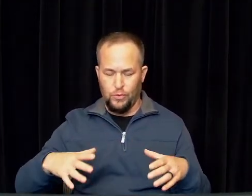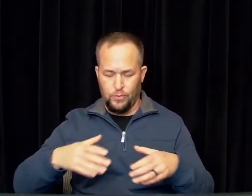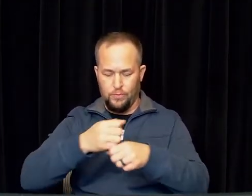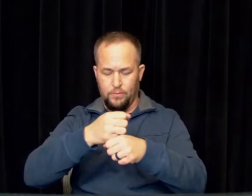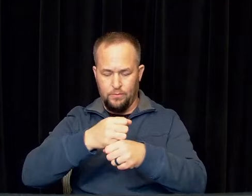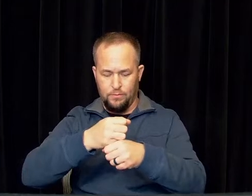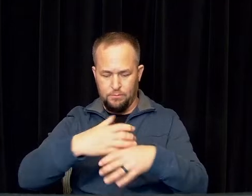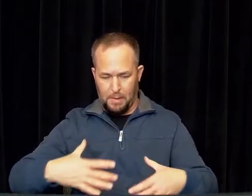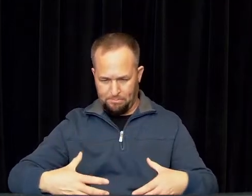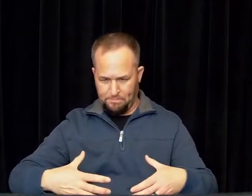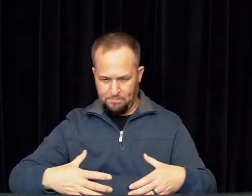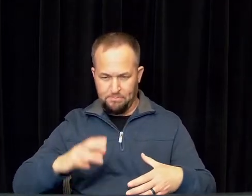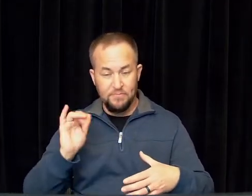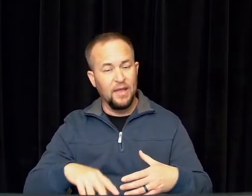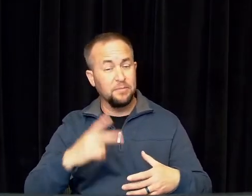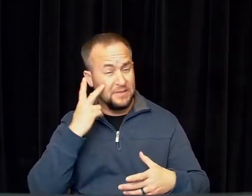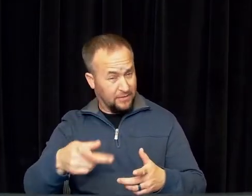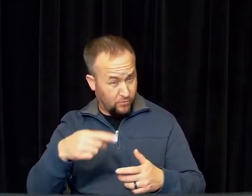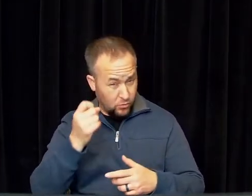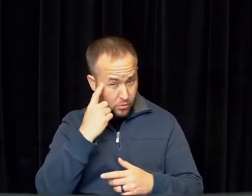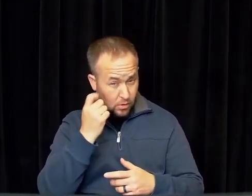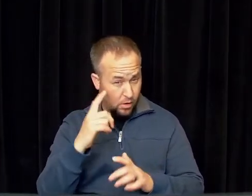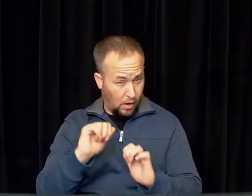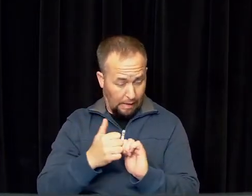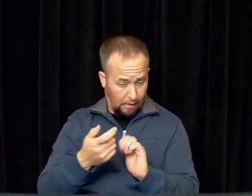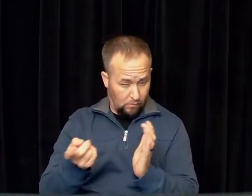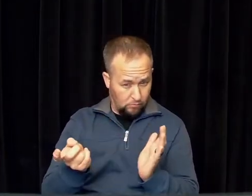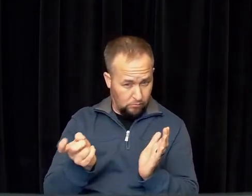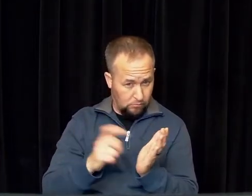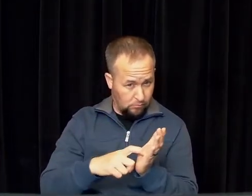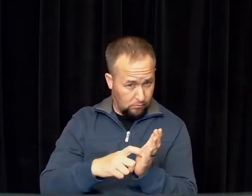So, let's see if you understand how to recognize the 3-D object. Right now push